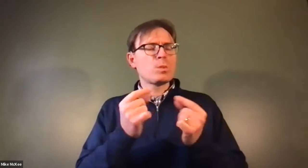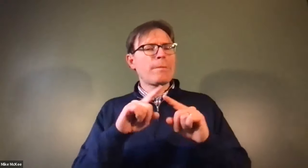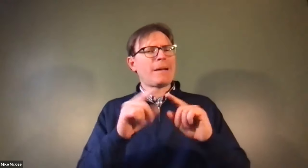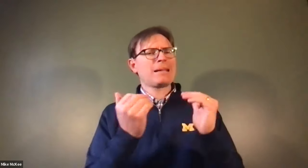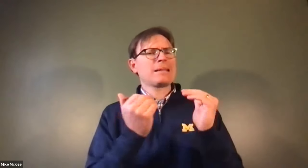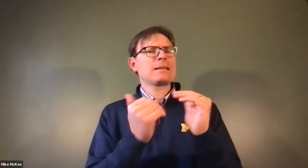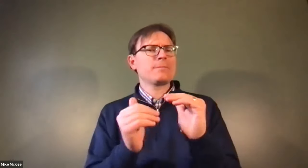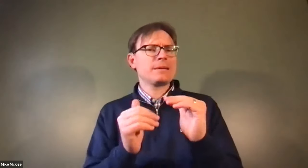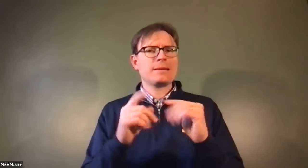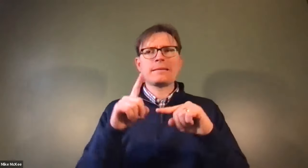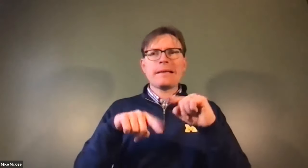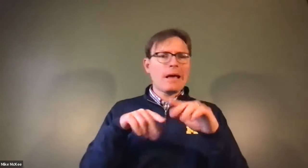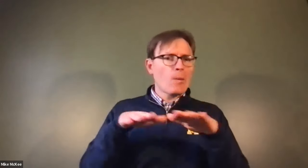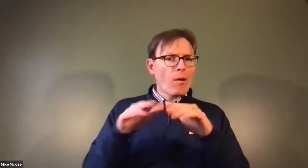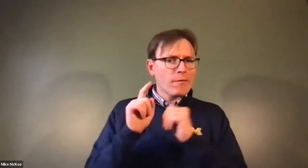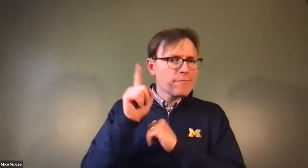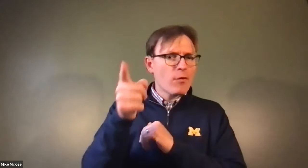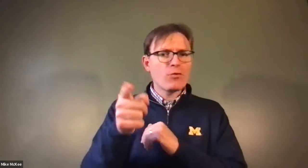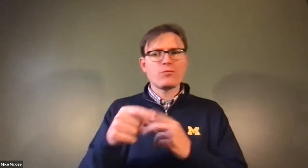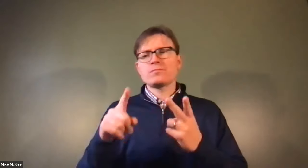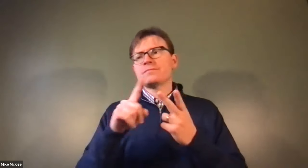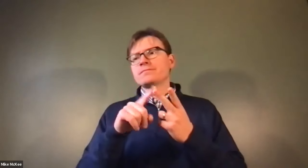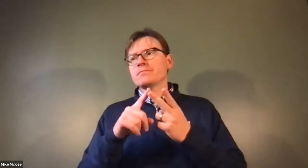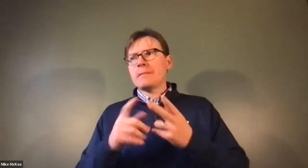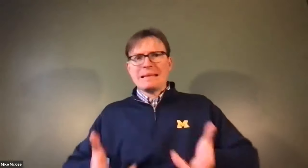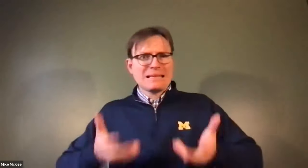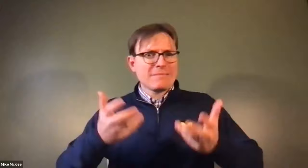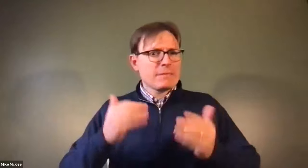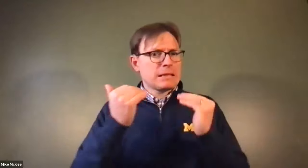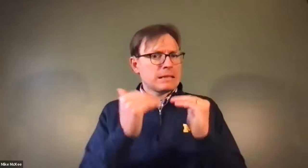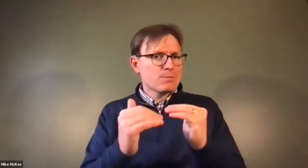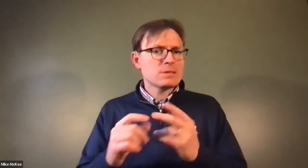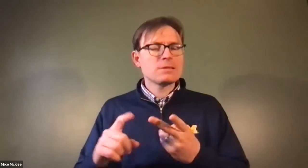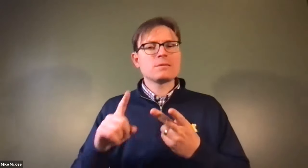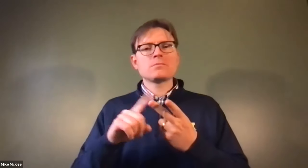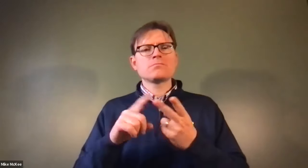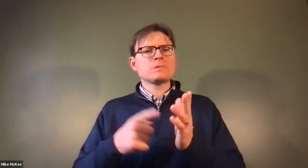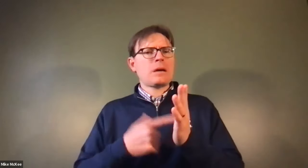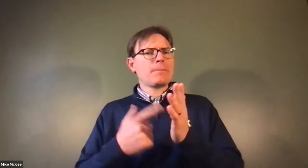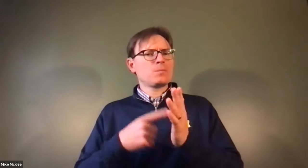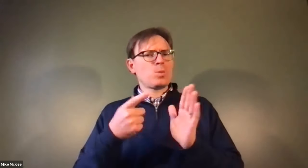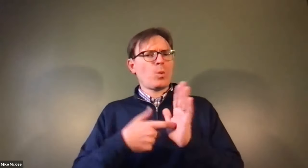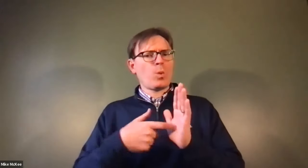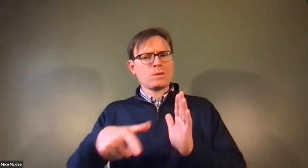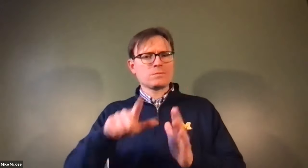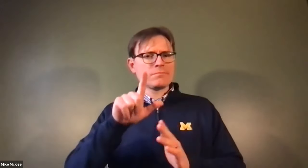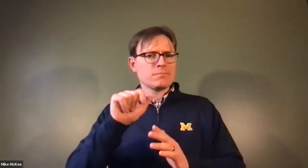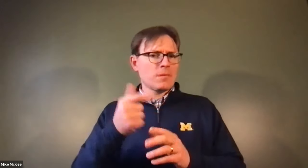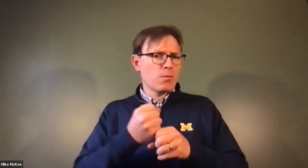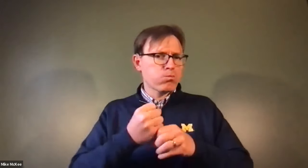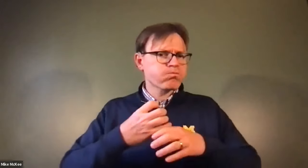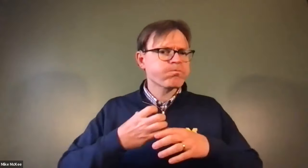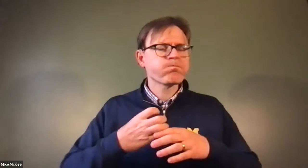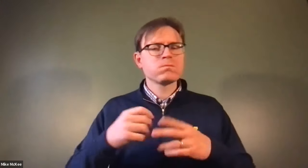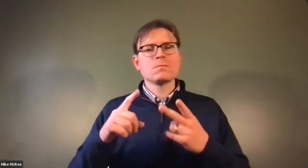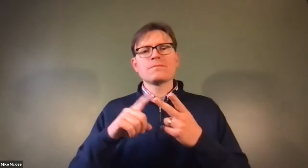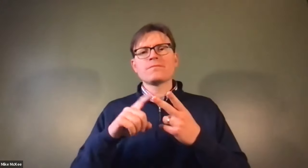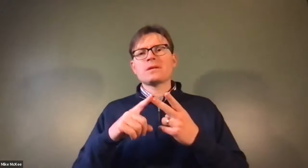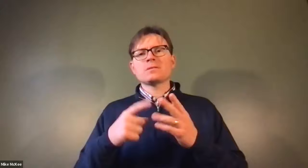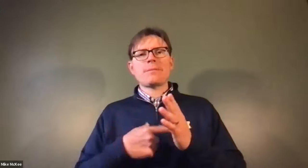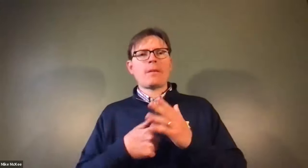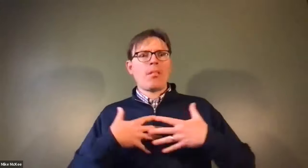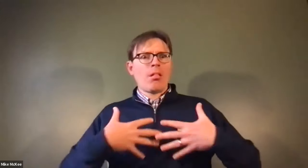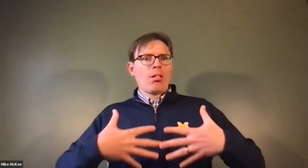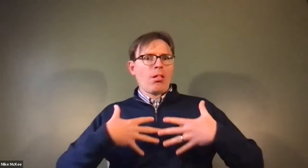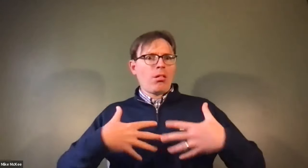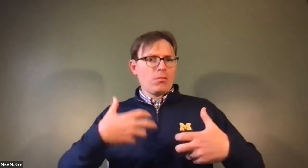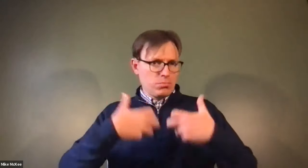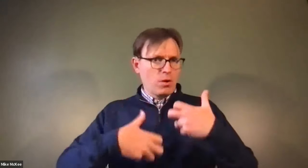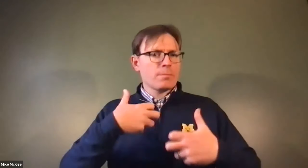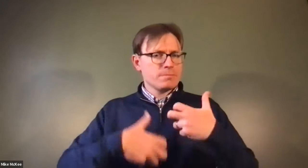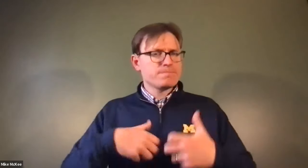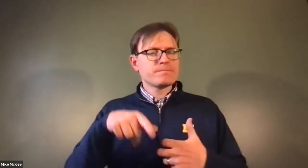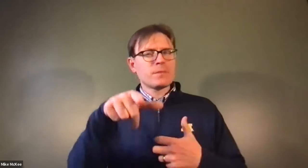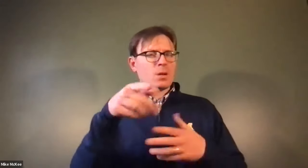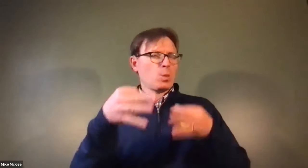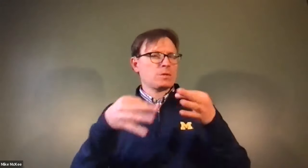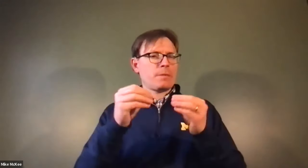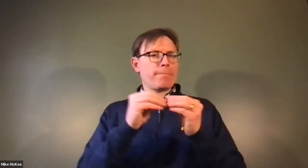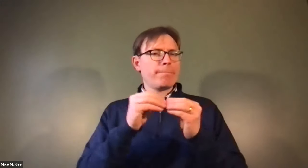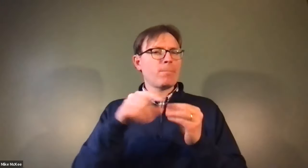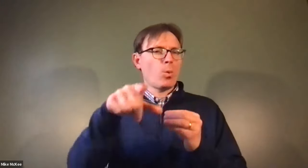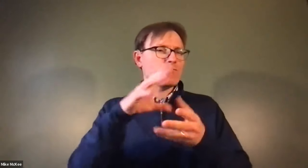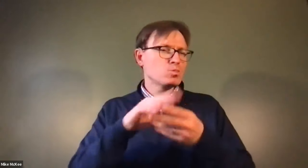James Cech: People can still live, but they might be more limited they can't walk far distances they can't lift heavy things you'll notice leg swelling sometimes they have really labored breathing.